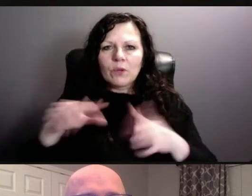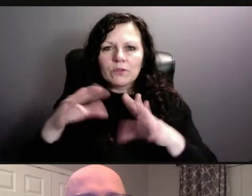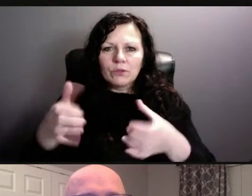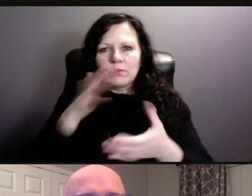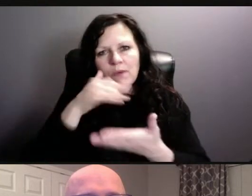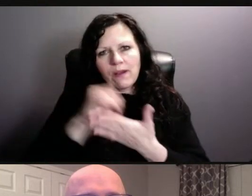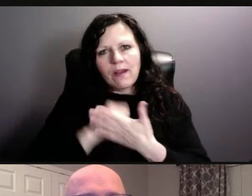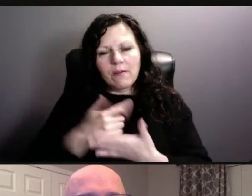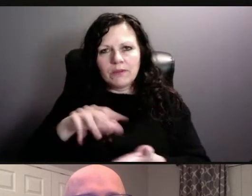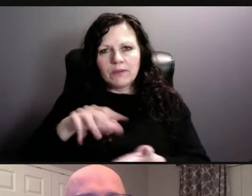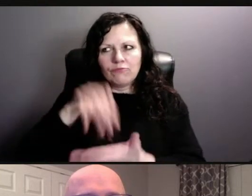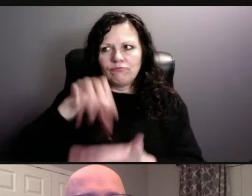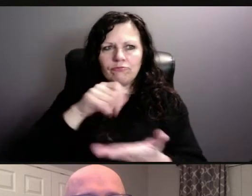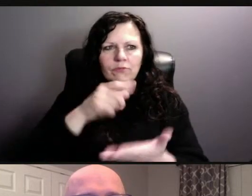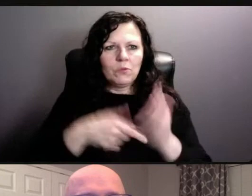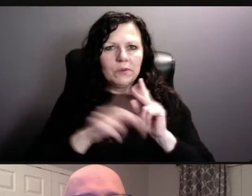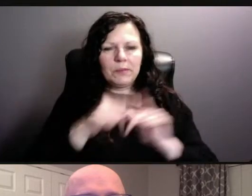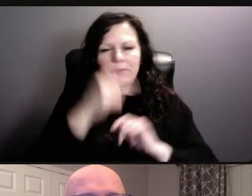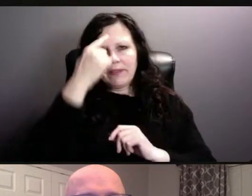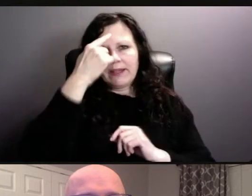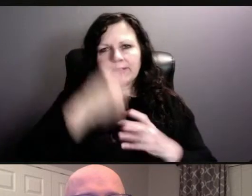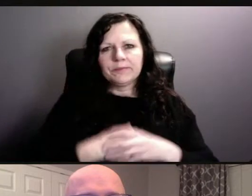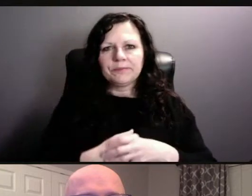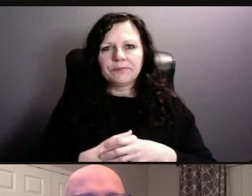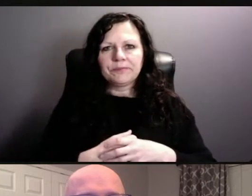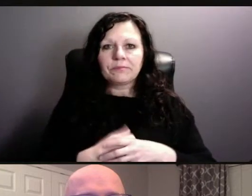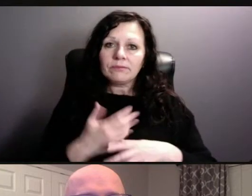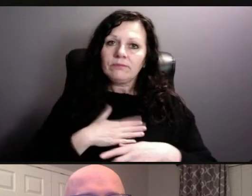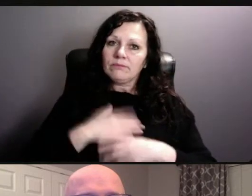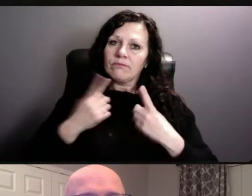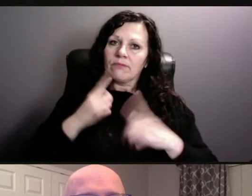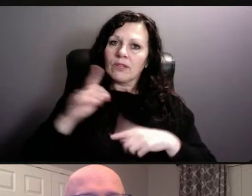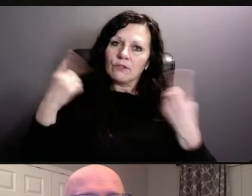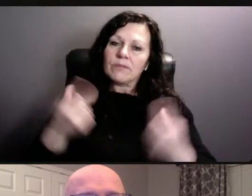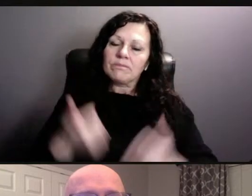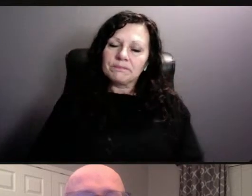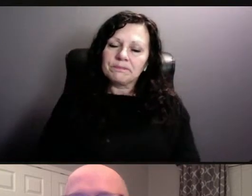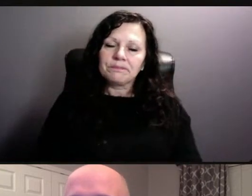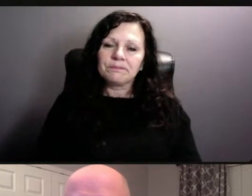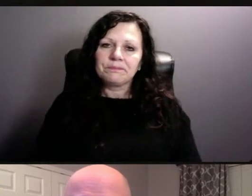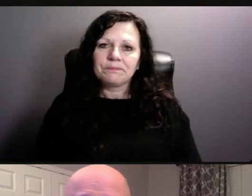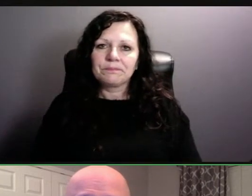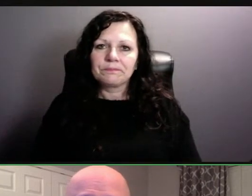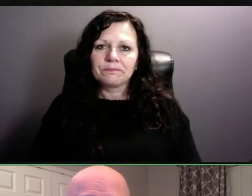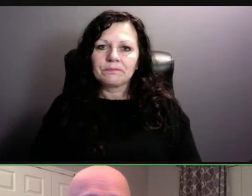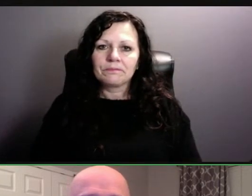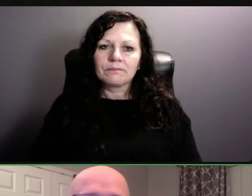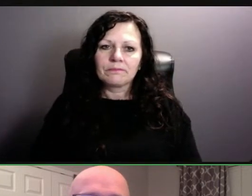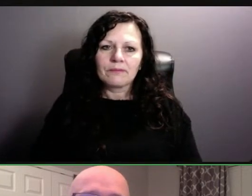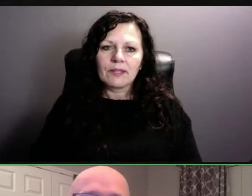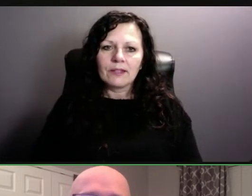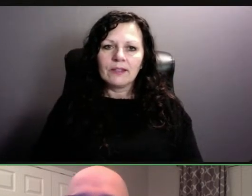YOU KNOW, I WOULD LIKE SOME FEEDBACK AND I THINK THIS FOCUS